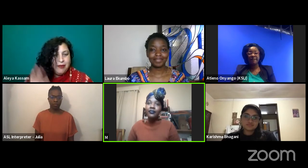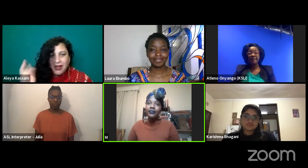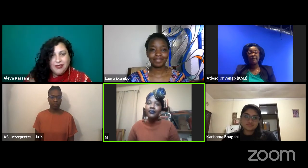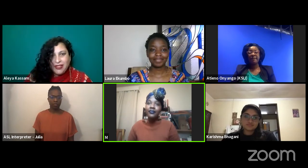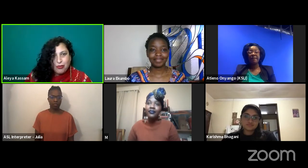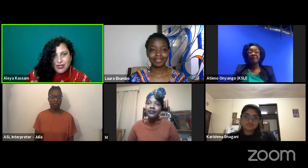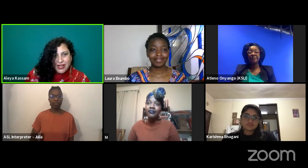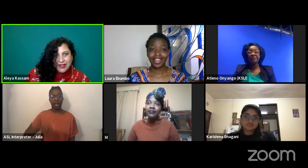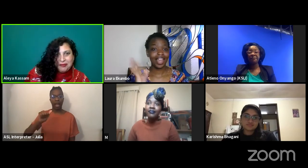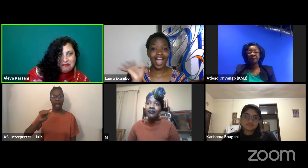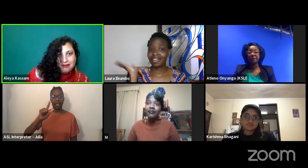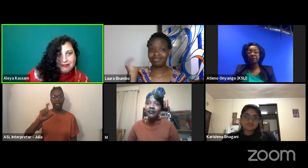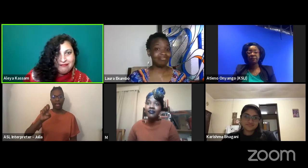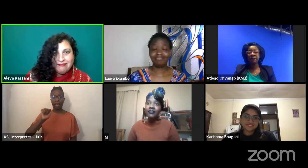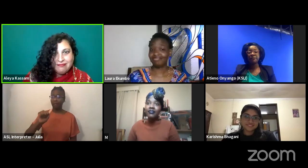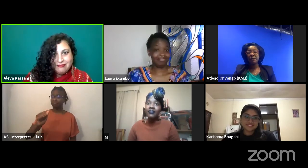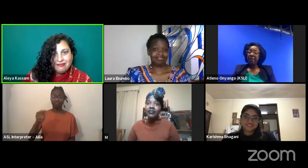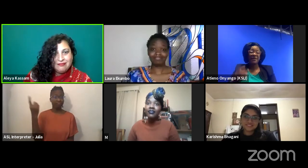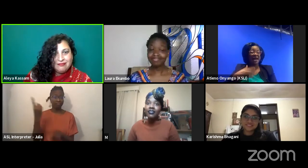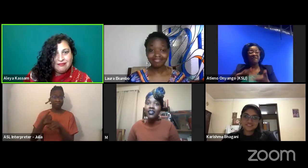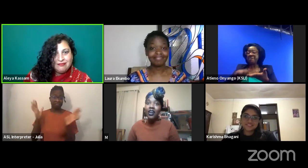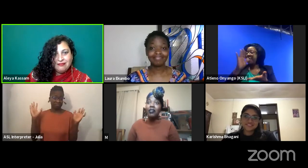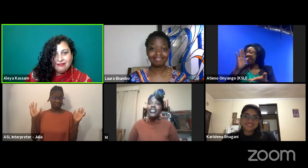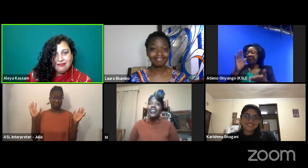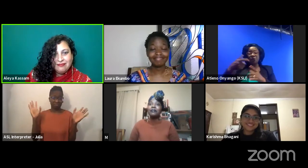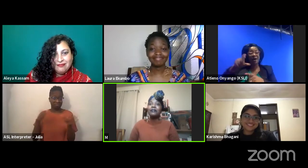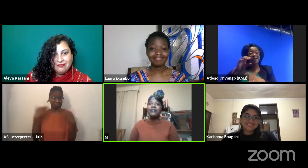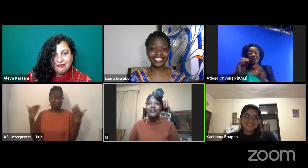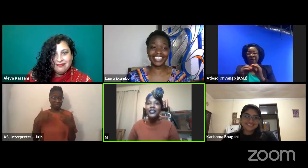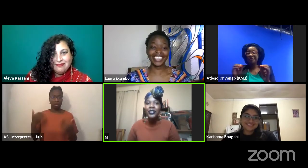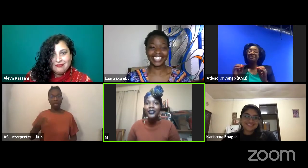Yeah I have nothing more to add. Oh, damn when you...